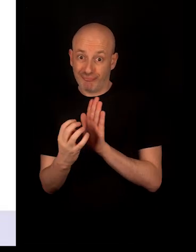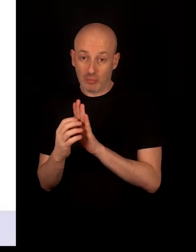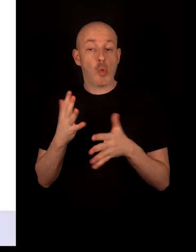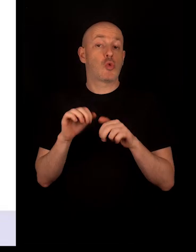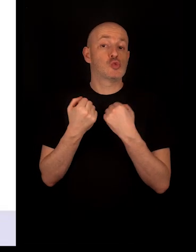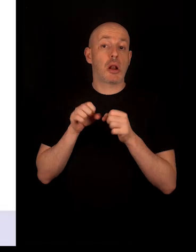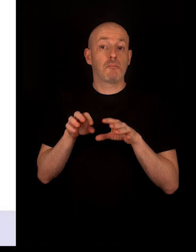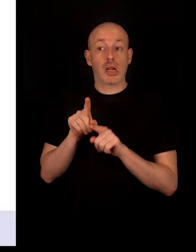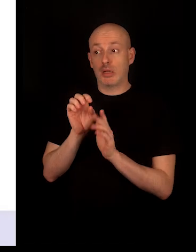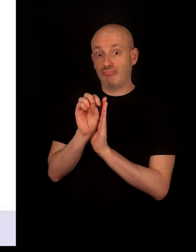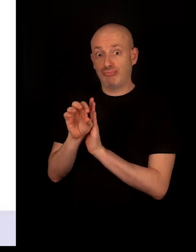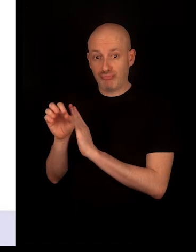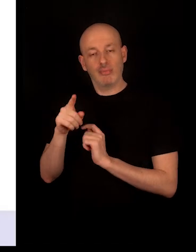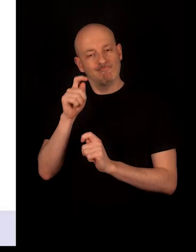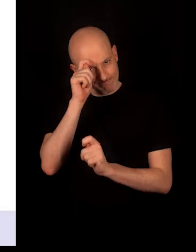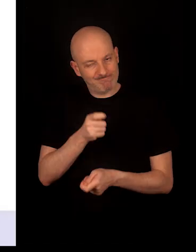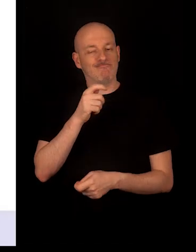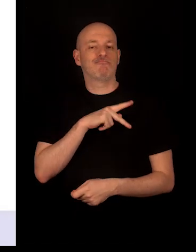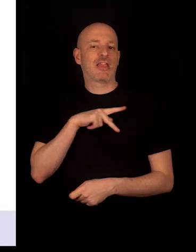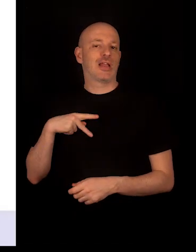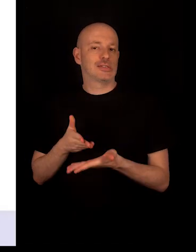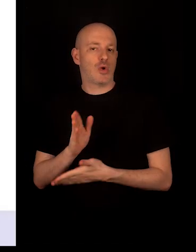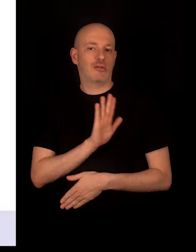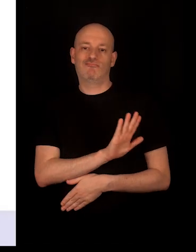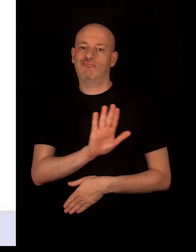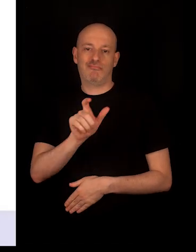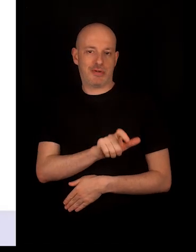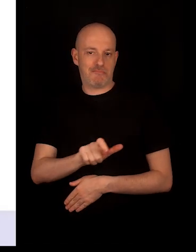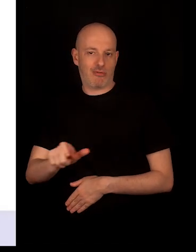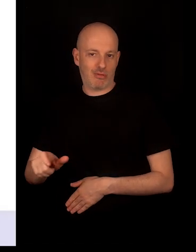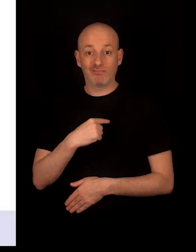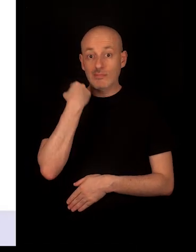or post them on social media, please respect the privacy rights of everyone.